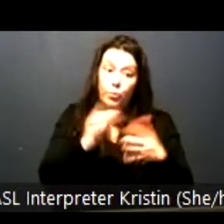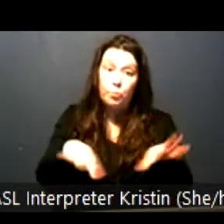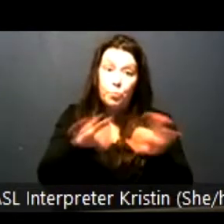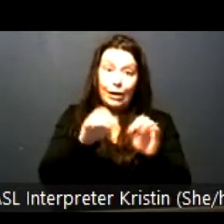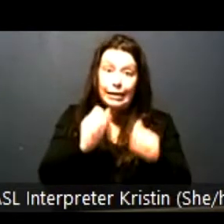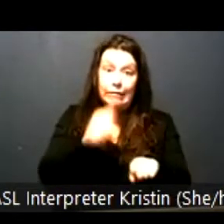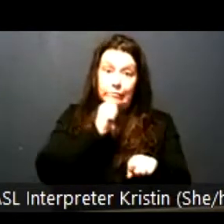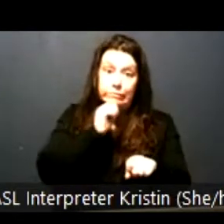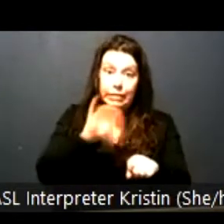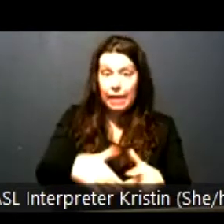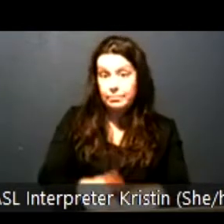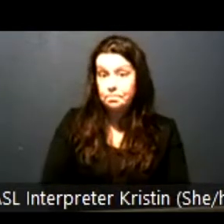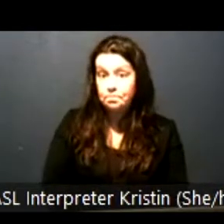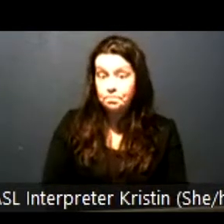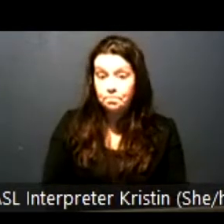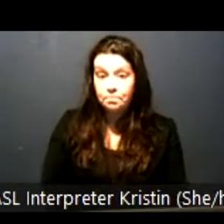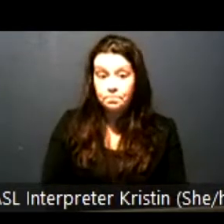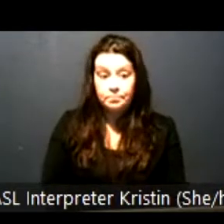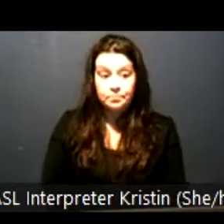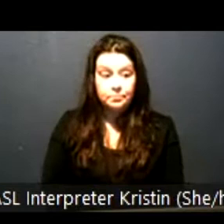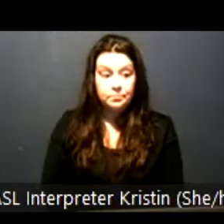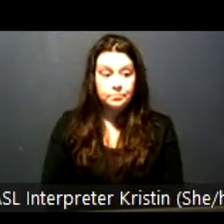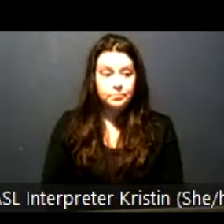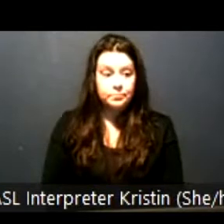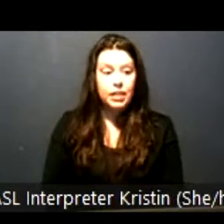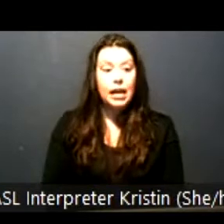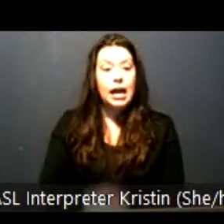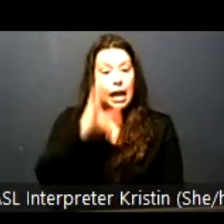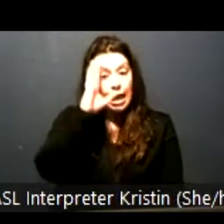Erika: Incredible, and I know that we're going to see one of the birds that you work with in just a little